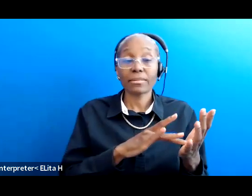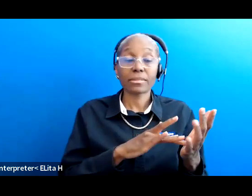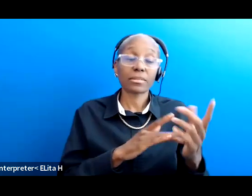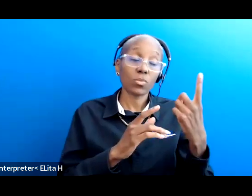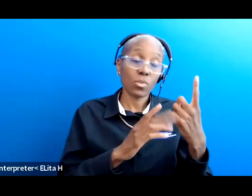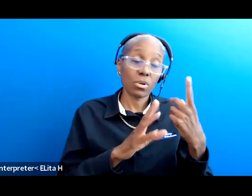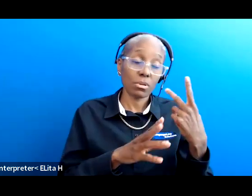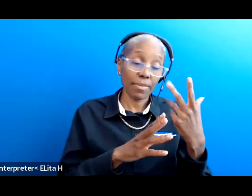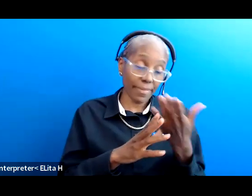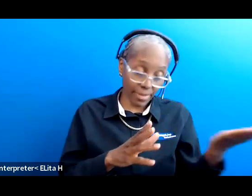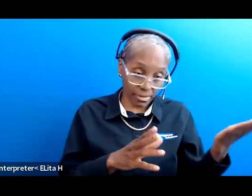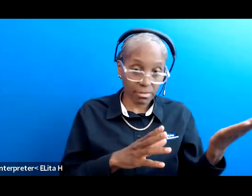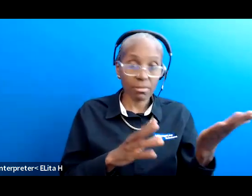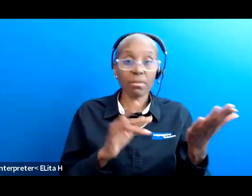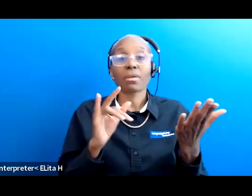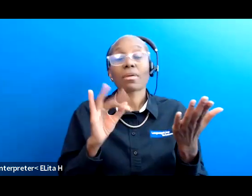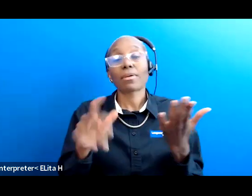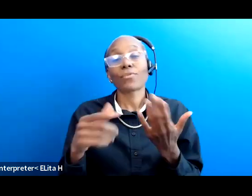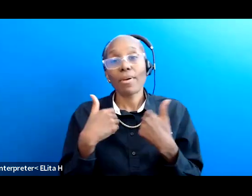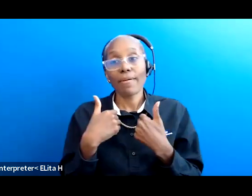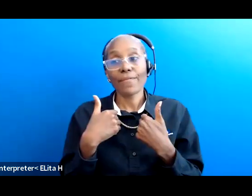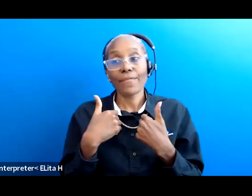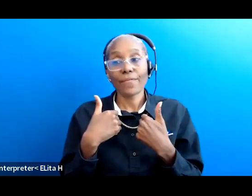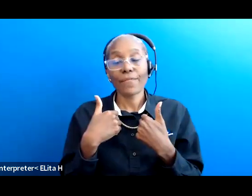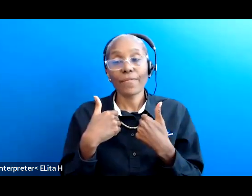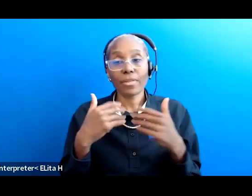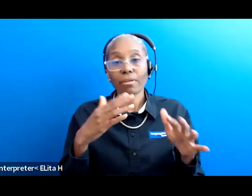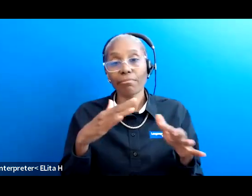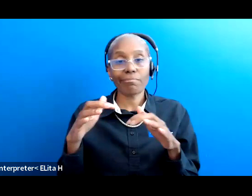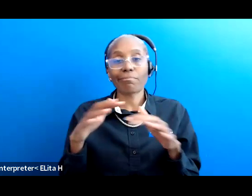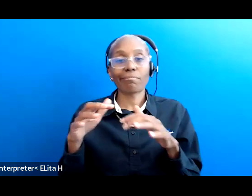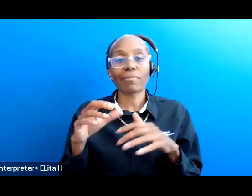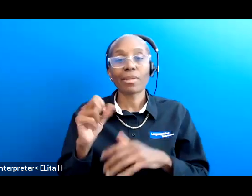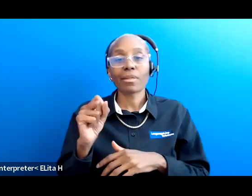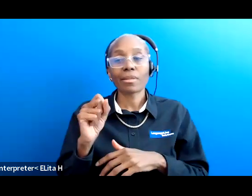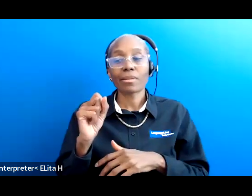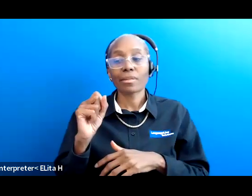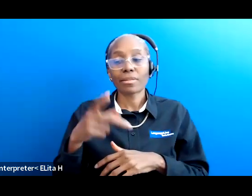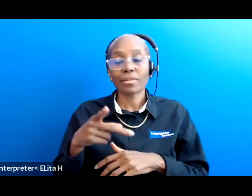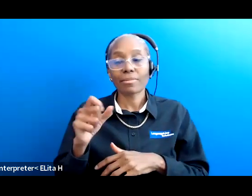If you're having spasming with the nerve pain, there's Botox that can